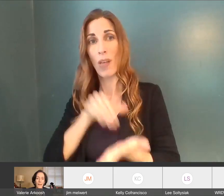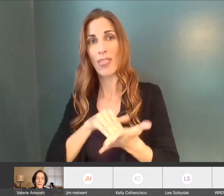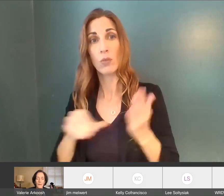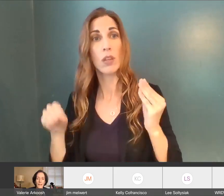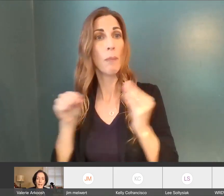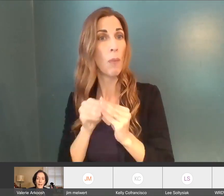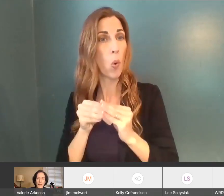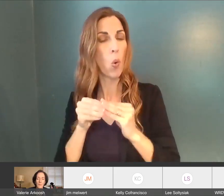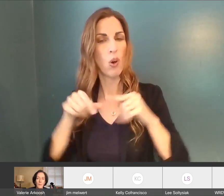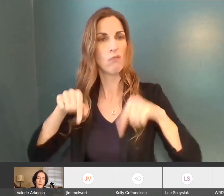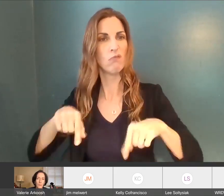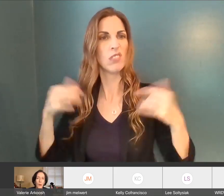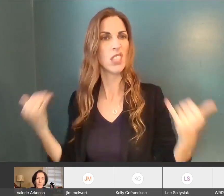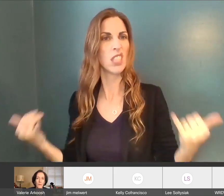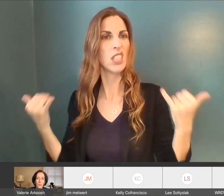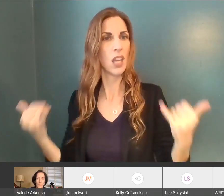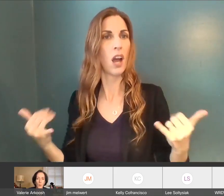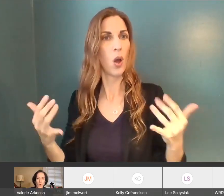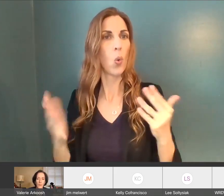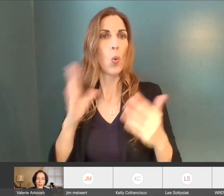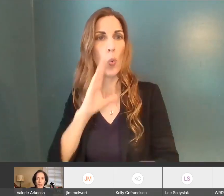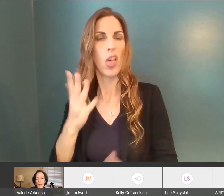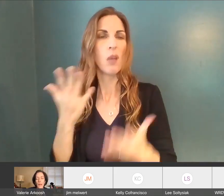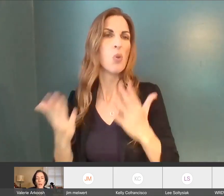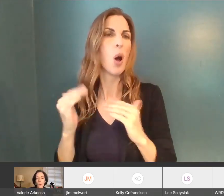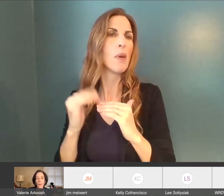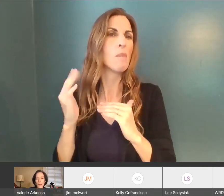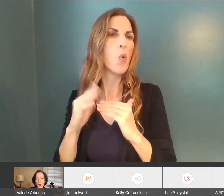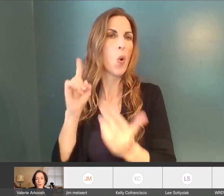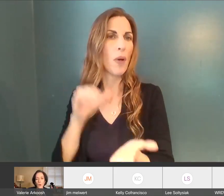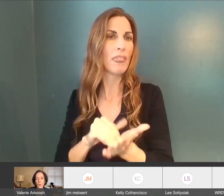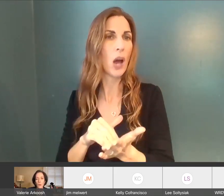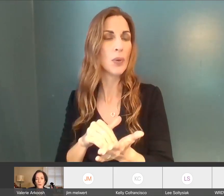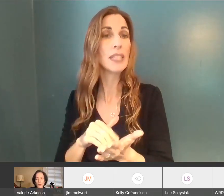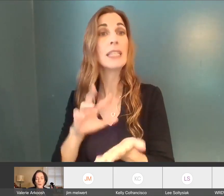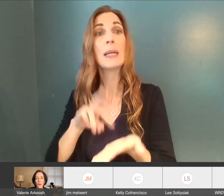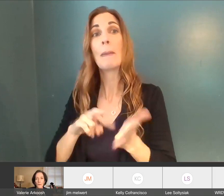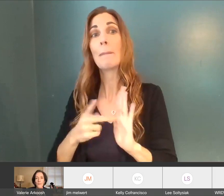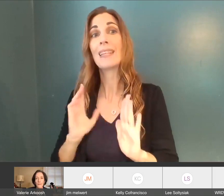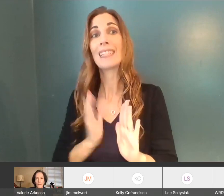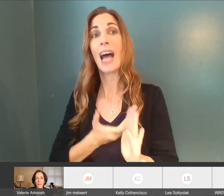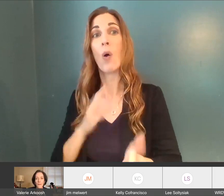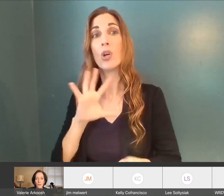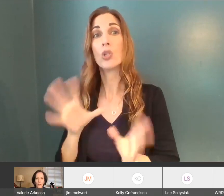end of the day, maybe probably a little bit more than that, bringing our total to close to 6,500